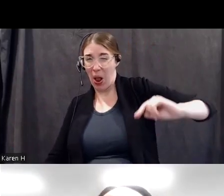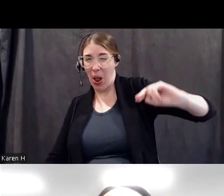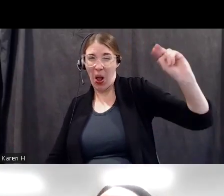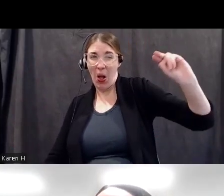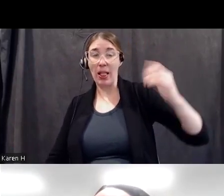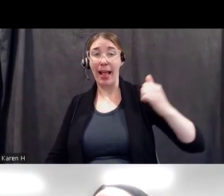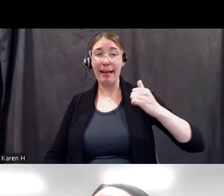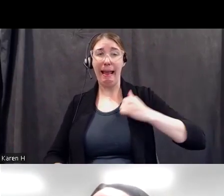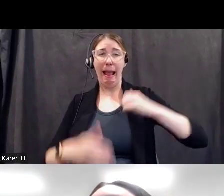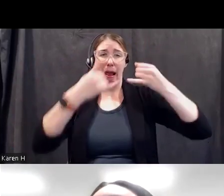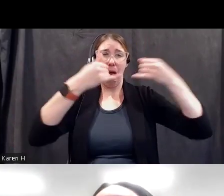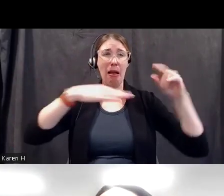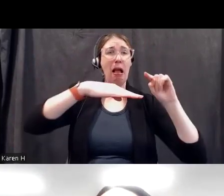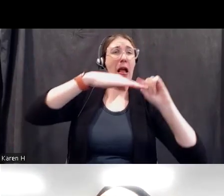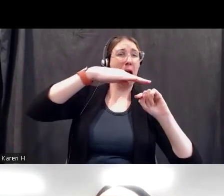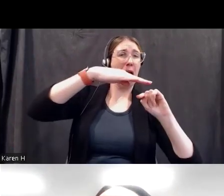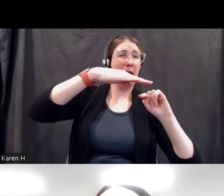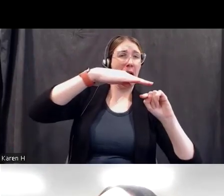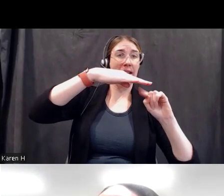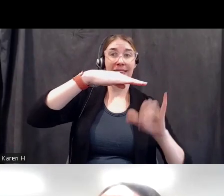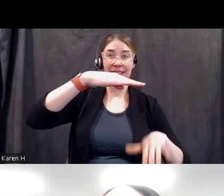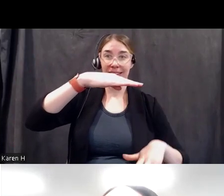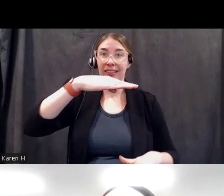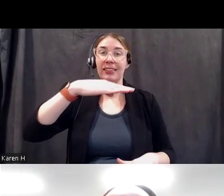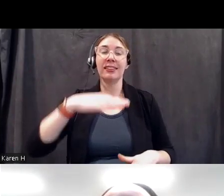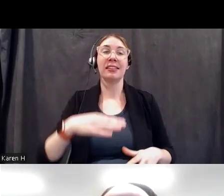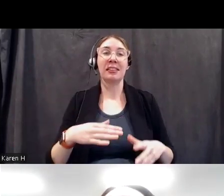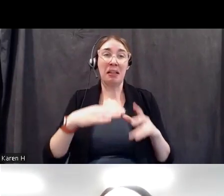in the heart of the Adirondacks right before you get to Canada.